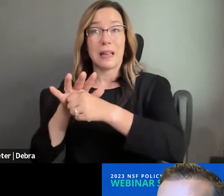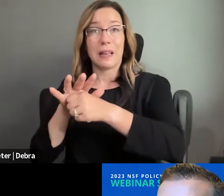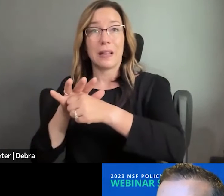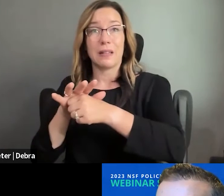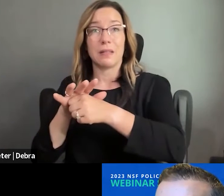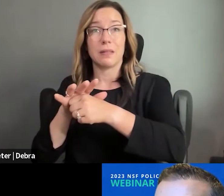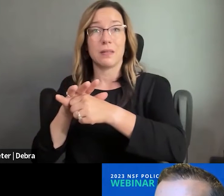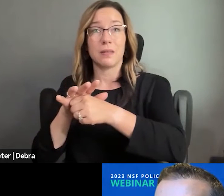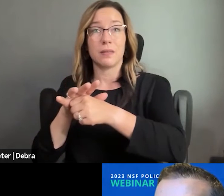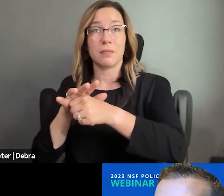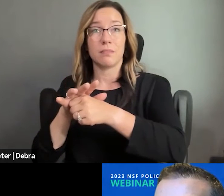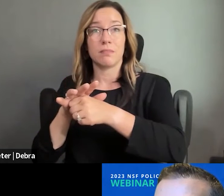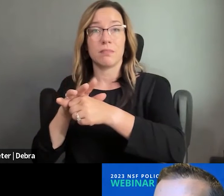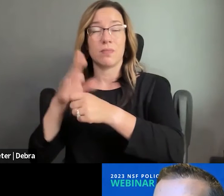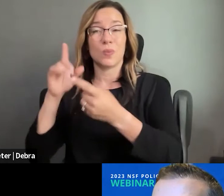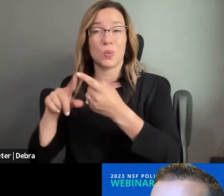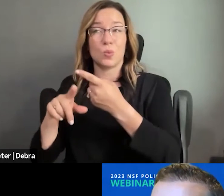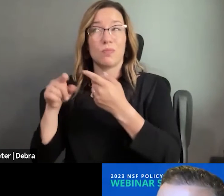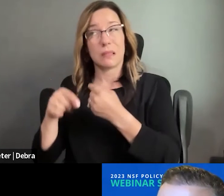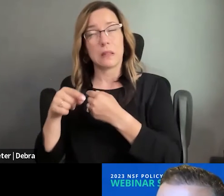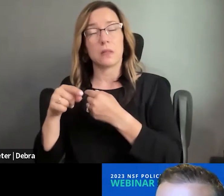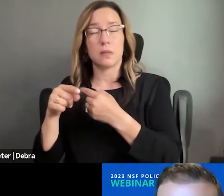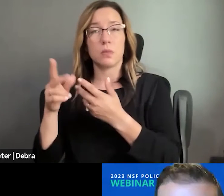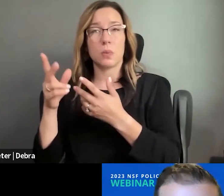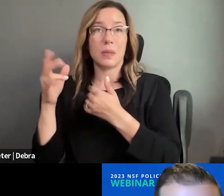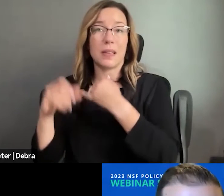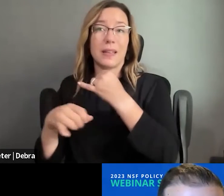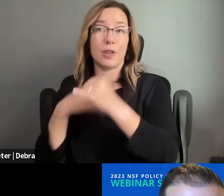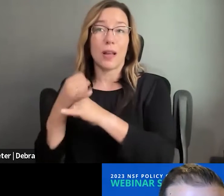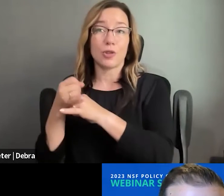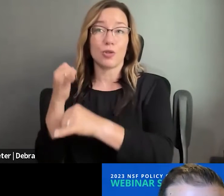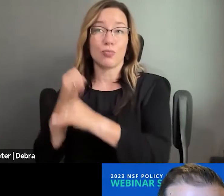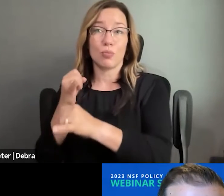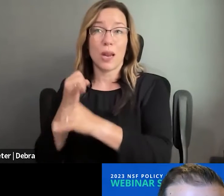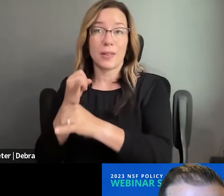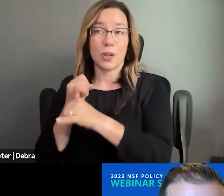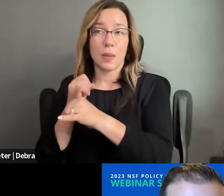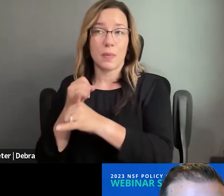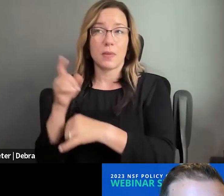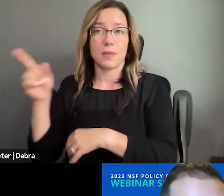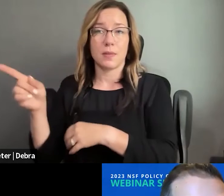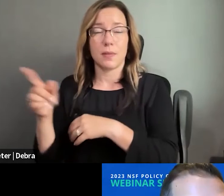in this case, an international branch campus. When the question asks if there is